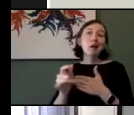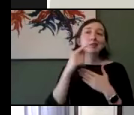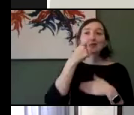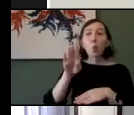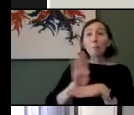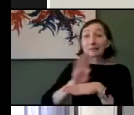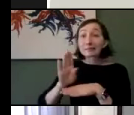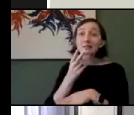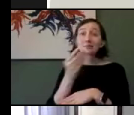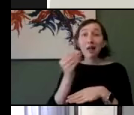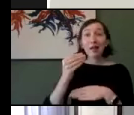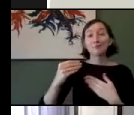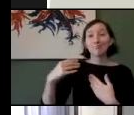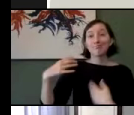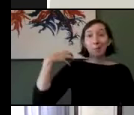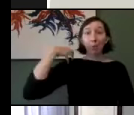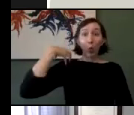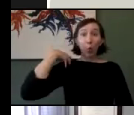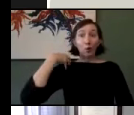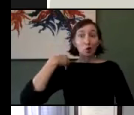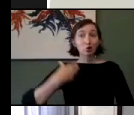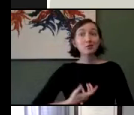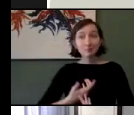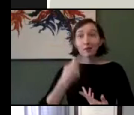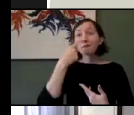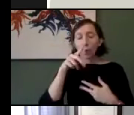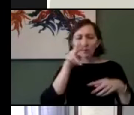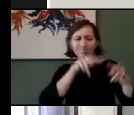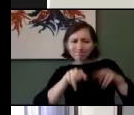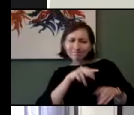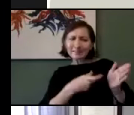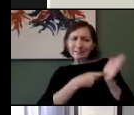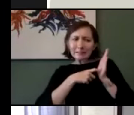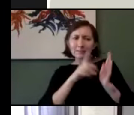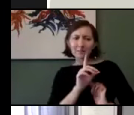of people with disabilities during COVID-19. Carolyn?